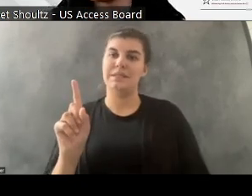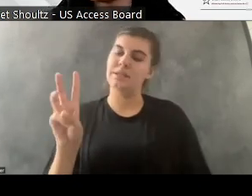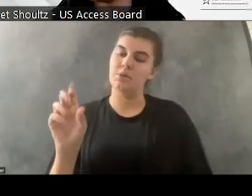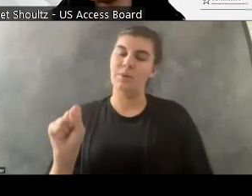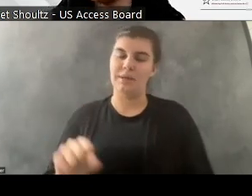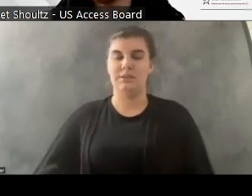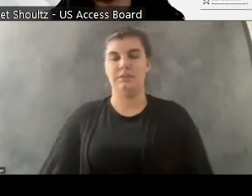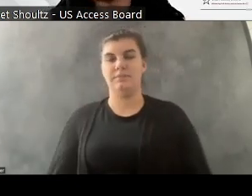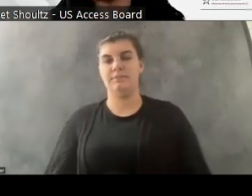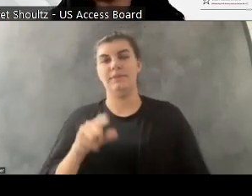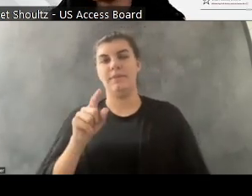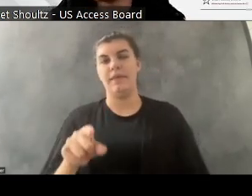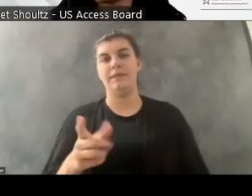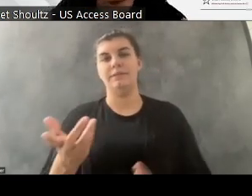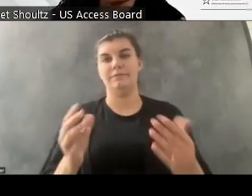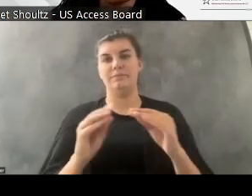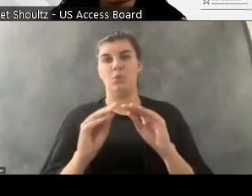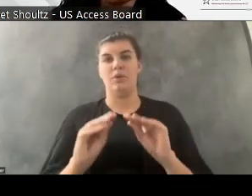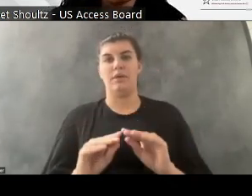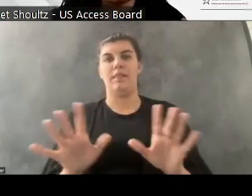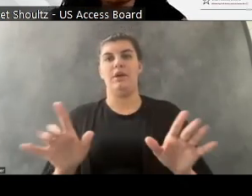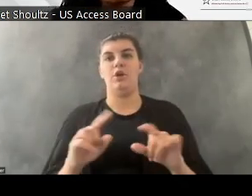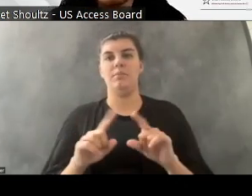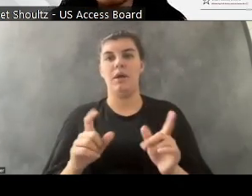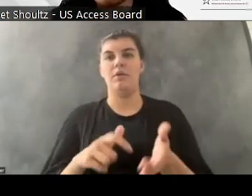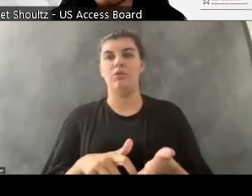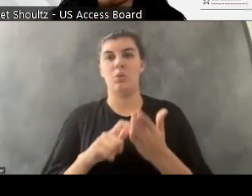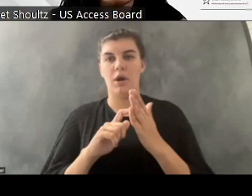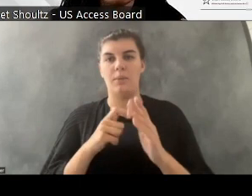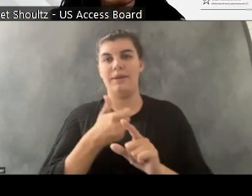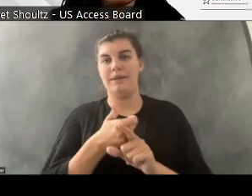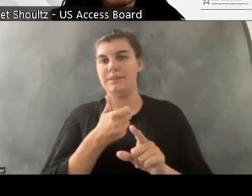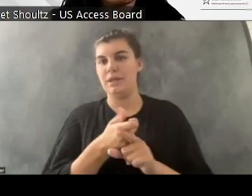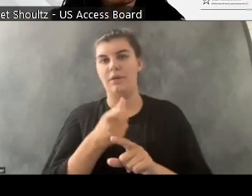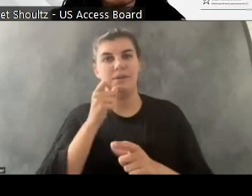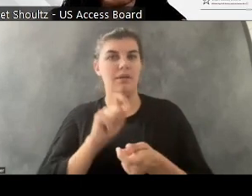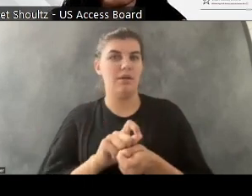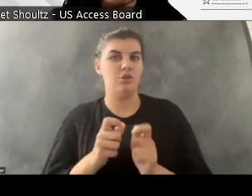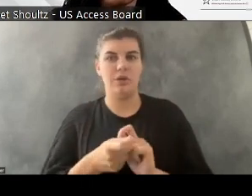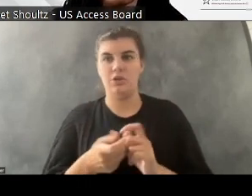surfaces. So this just brought more clarity, but the the requirement itself didn't really change.